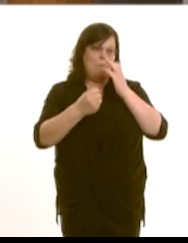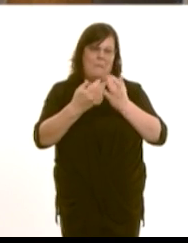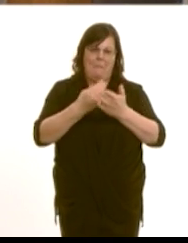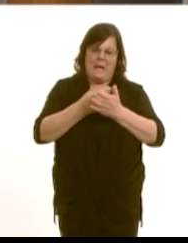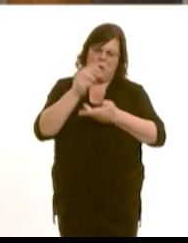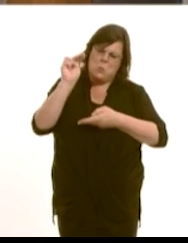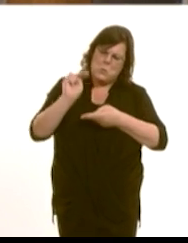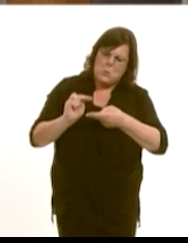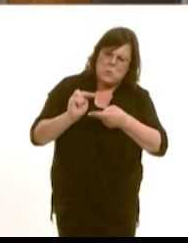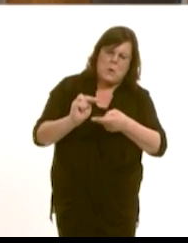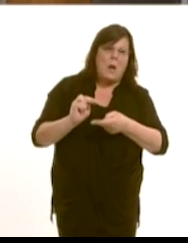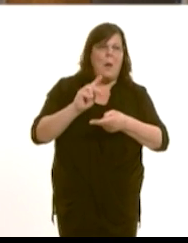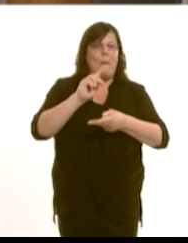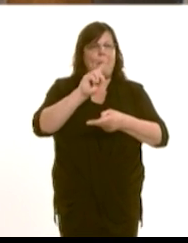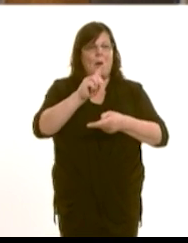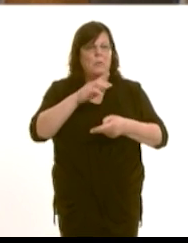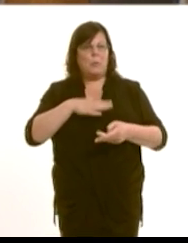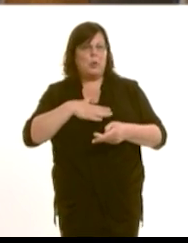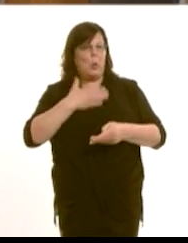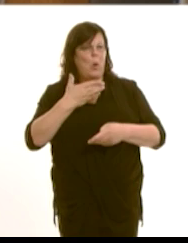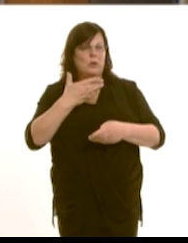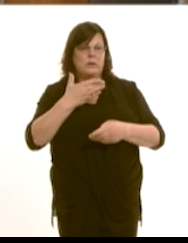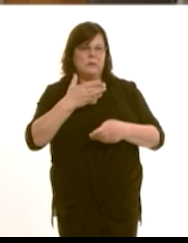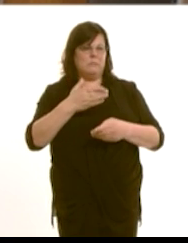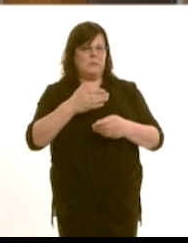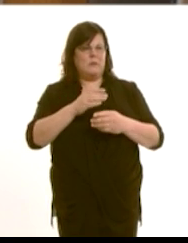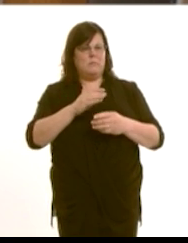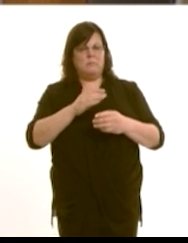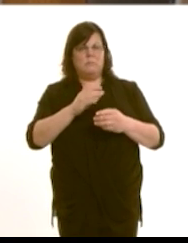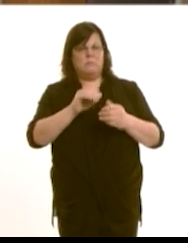that they donít price communities out of facilities in those communities.